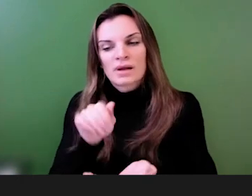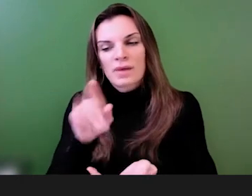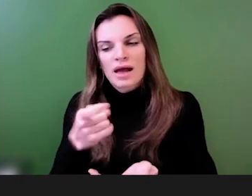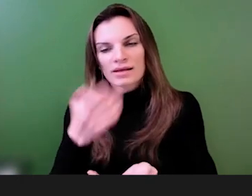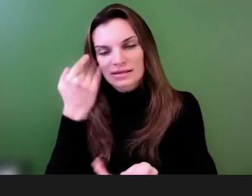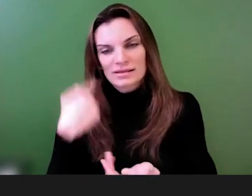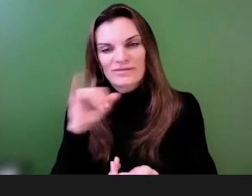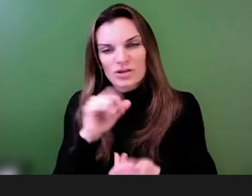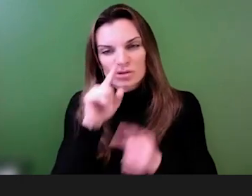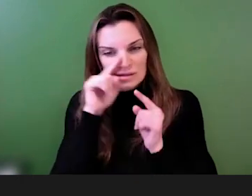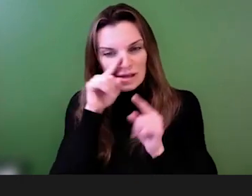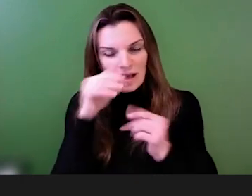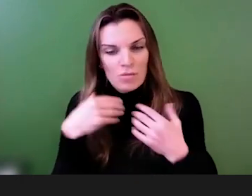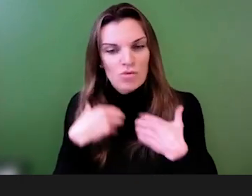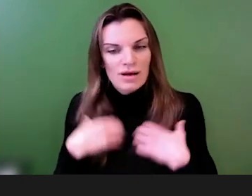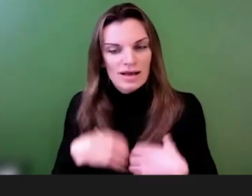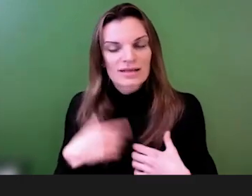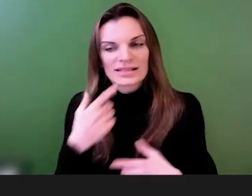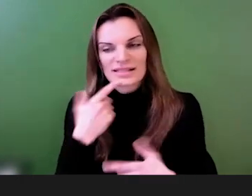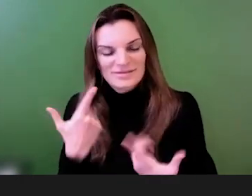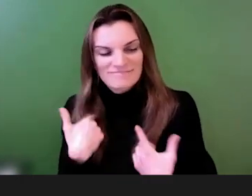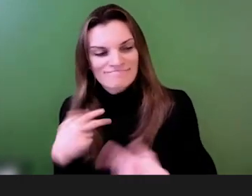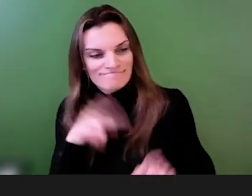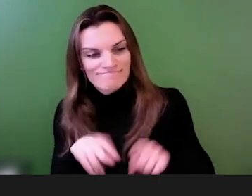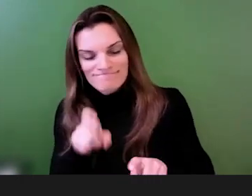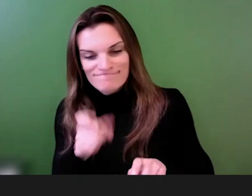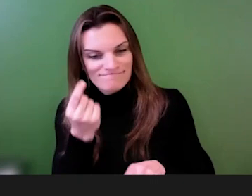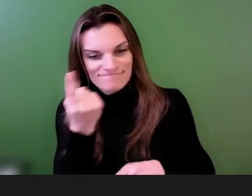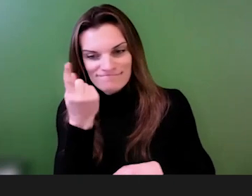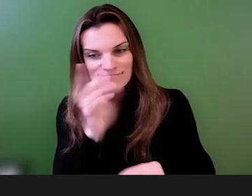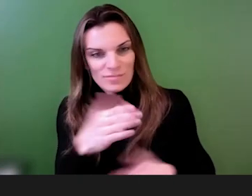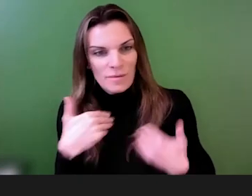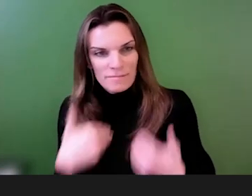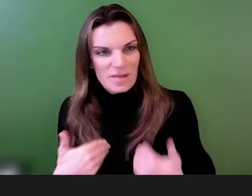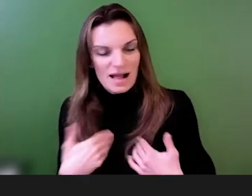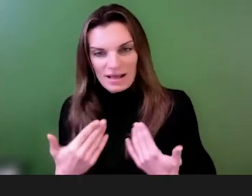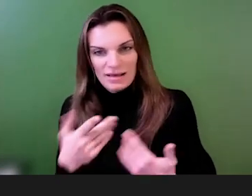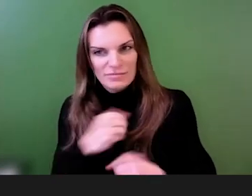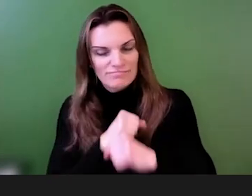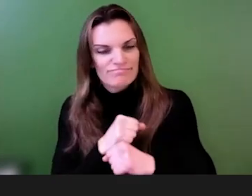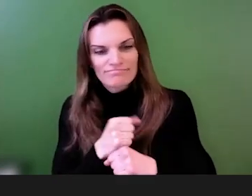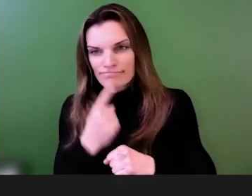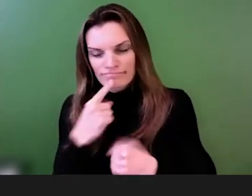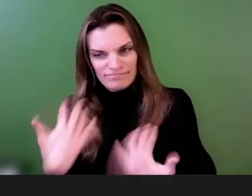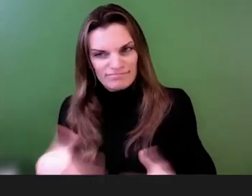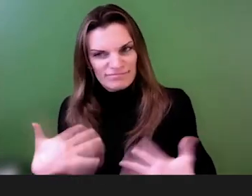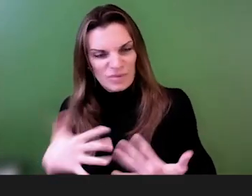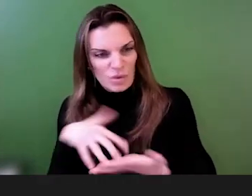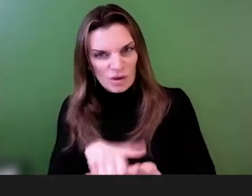sinus infection and bronchitis said we need to look at your immune system. My doctor really